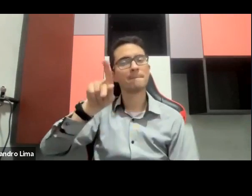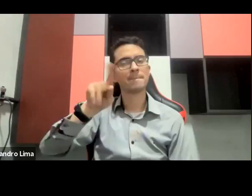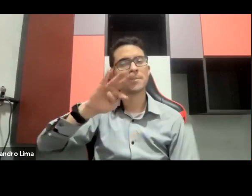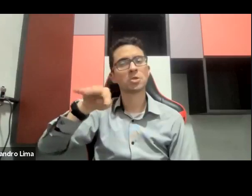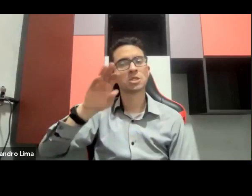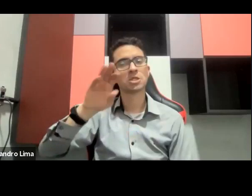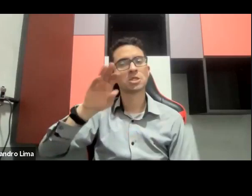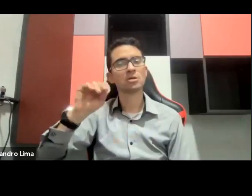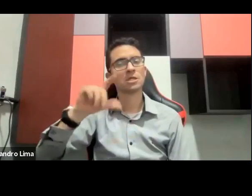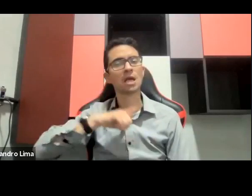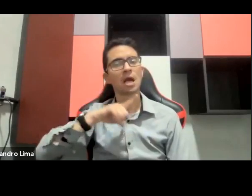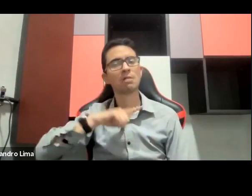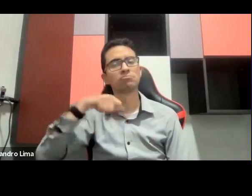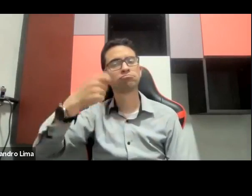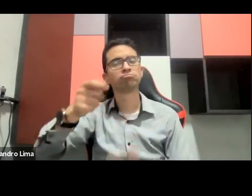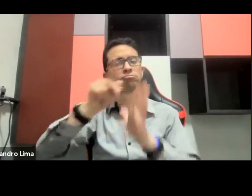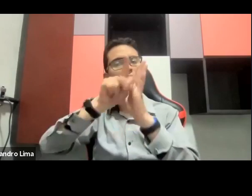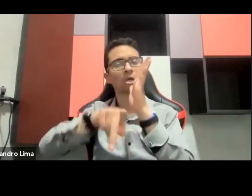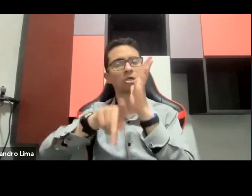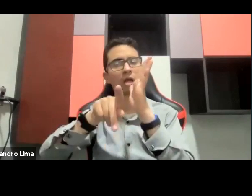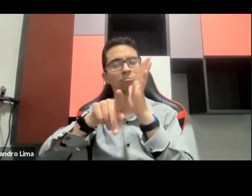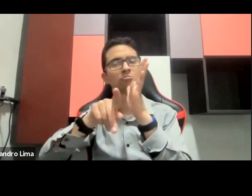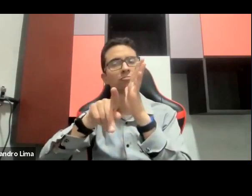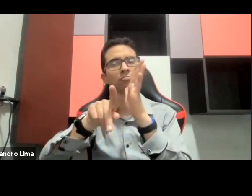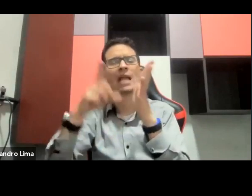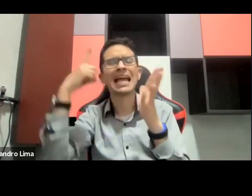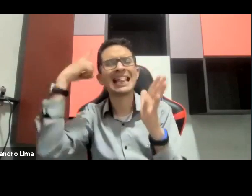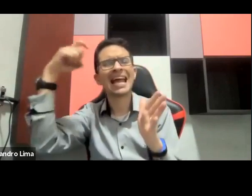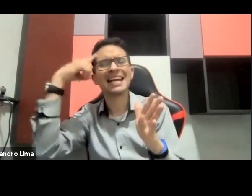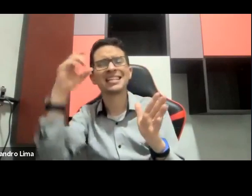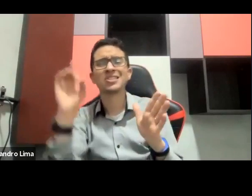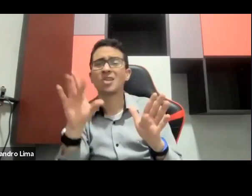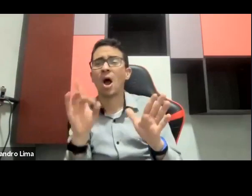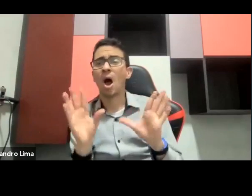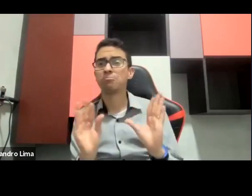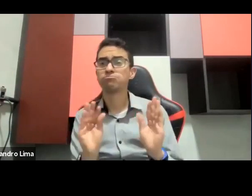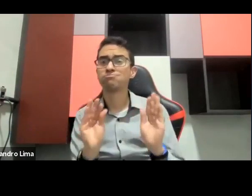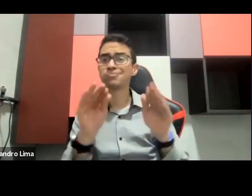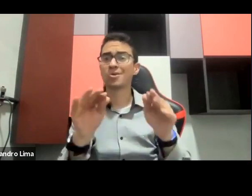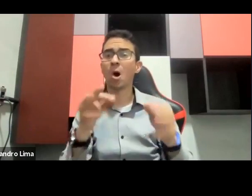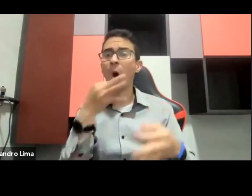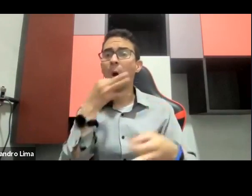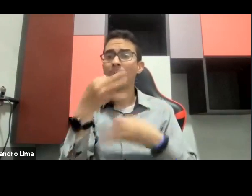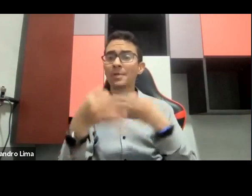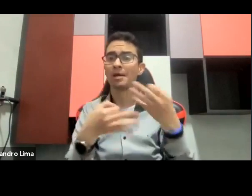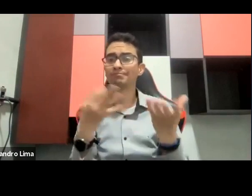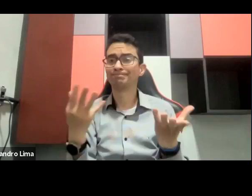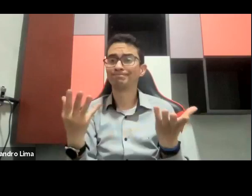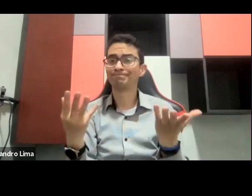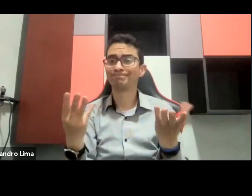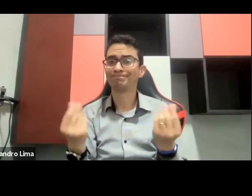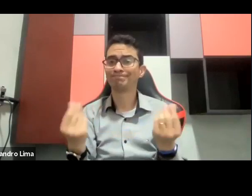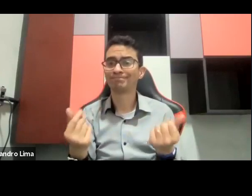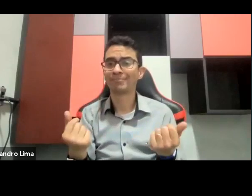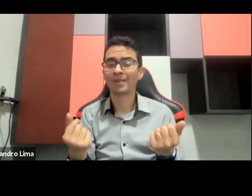All we are not. piece patient needs agency needs agency means that you are. called committed to act committed to activity. com committed to activity